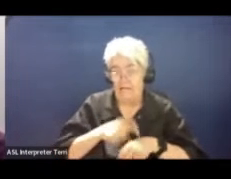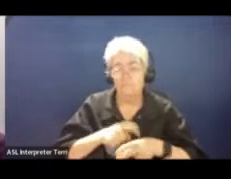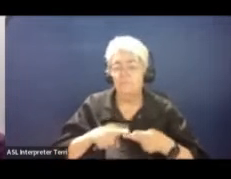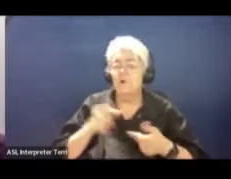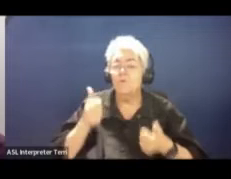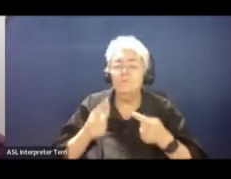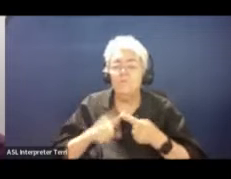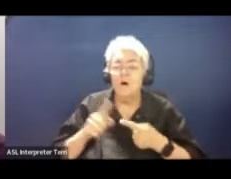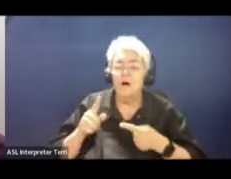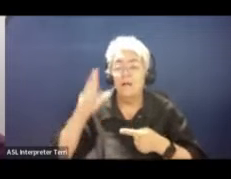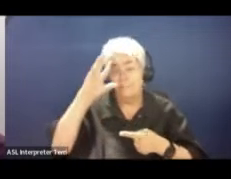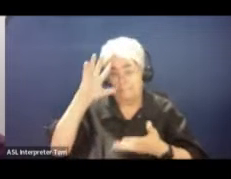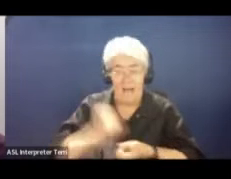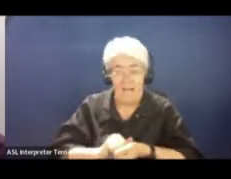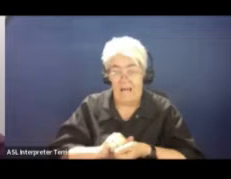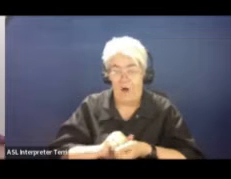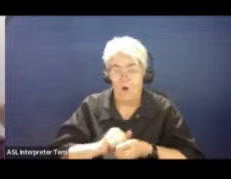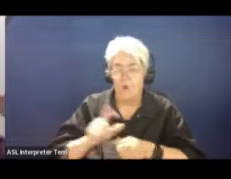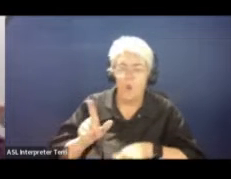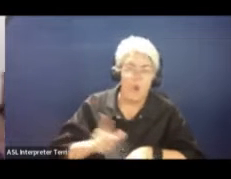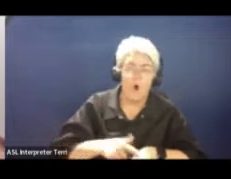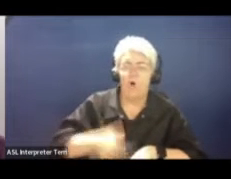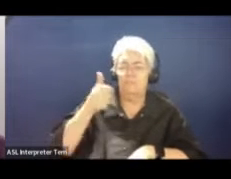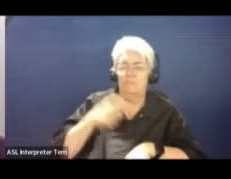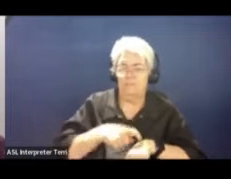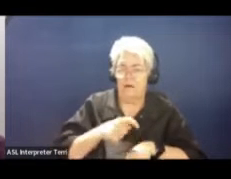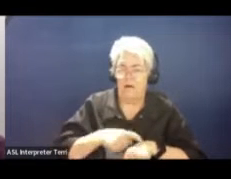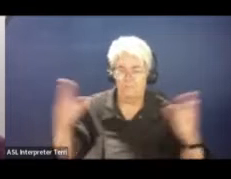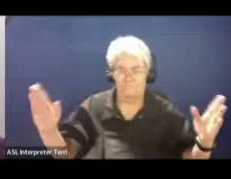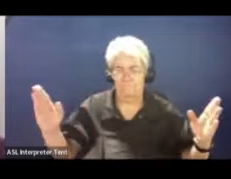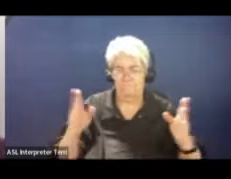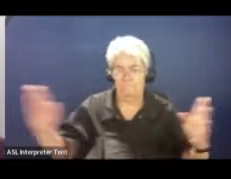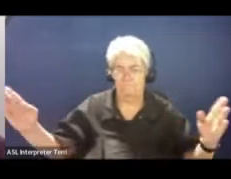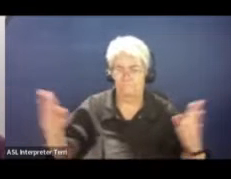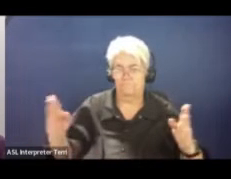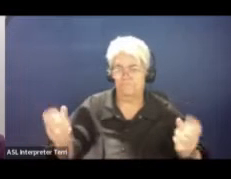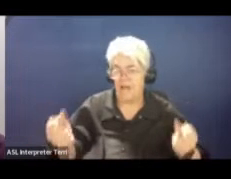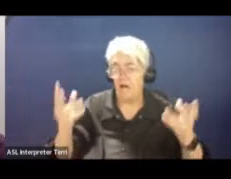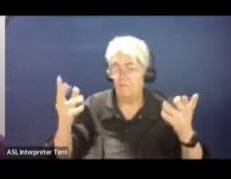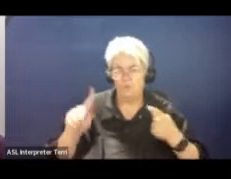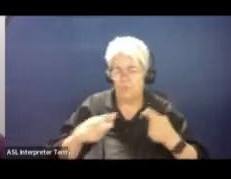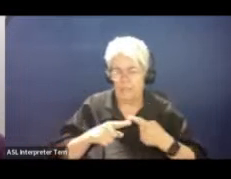time you think that you were blacked out for and then we're trying to filter it down with them? And how old do you think